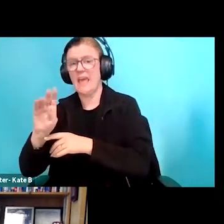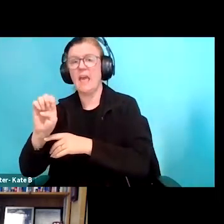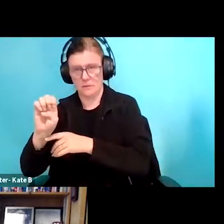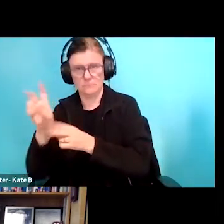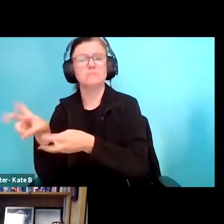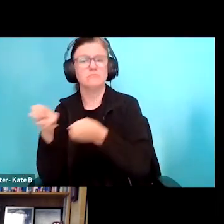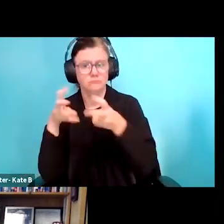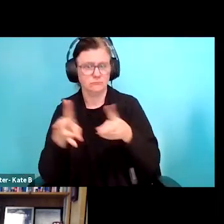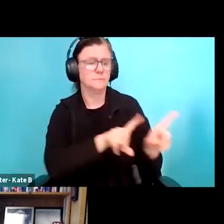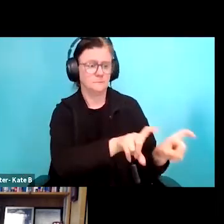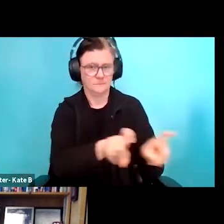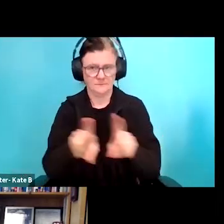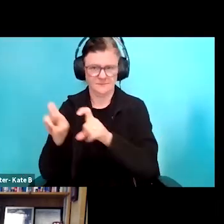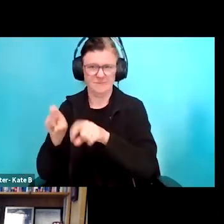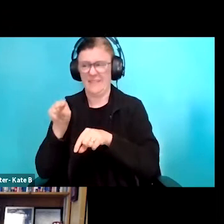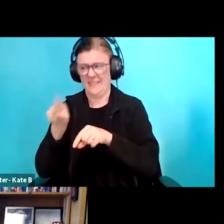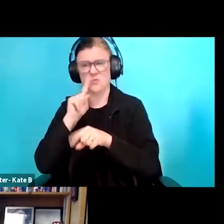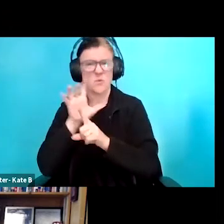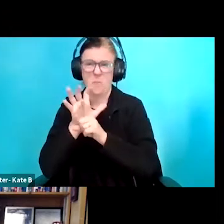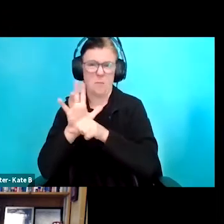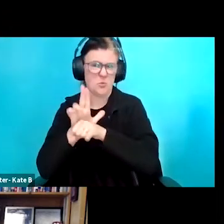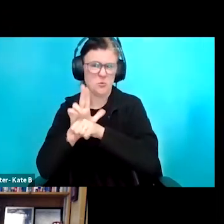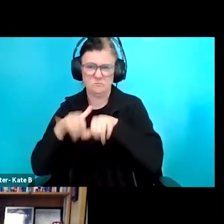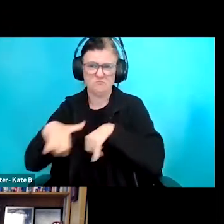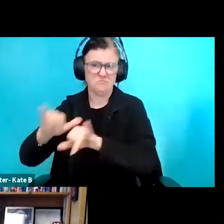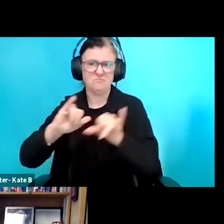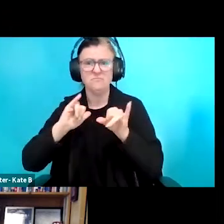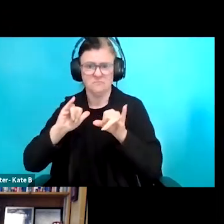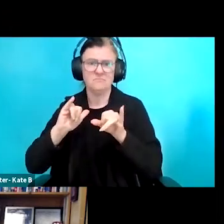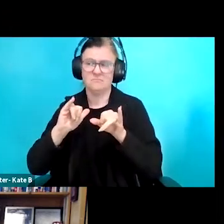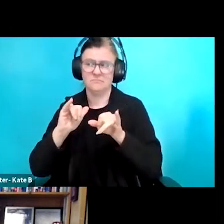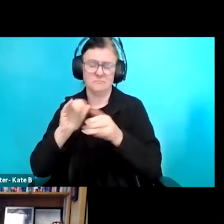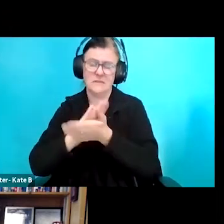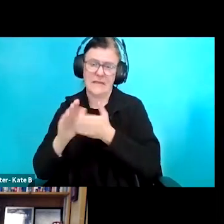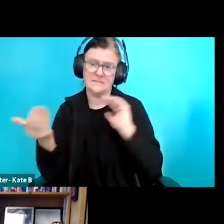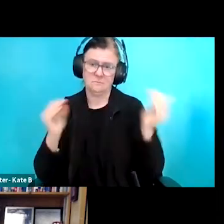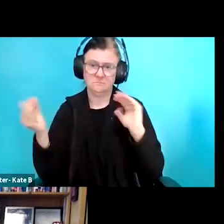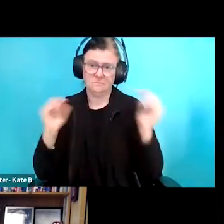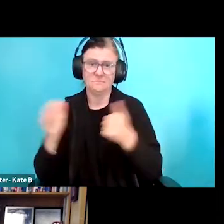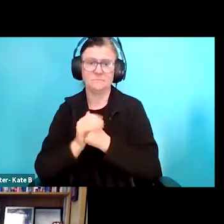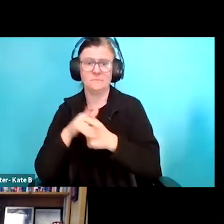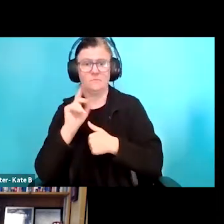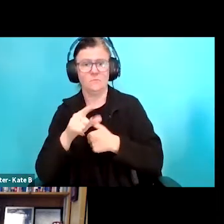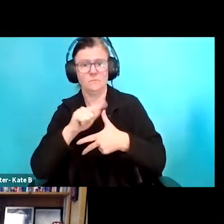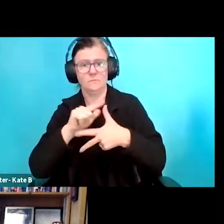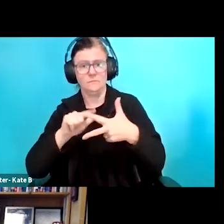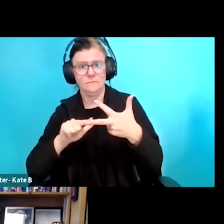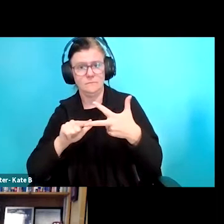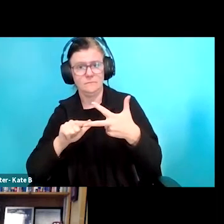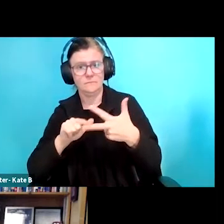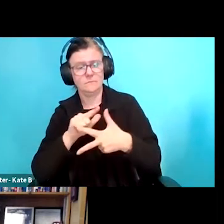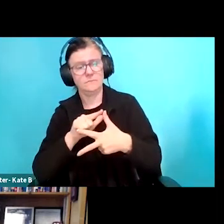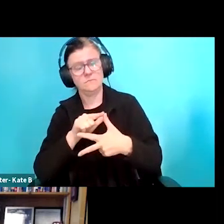across data sets which is makes it attractive and it asks three questions. How often do you